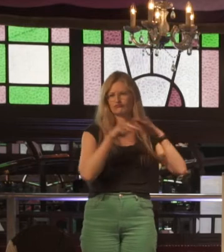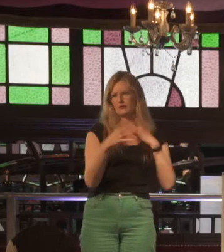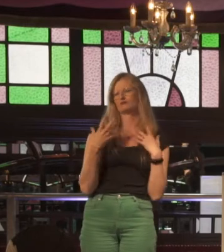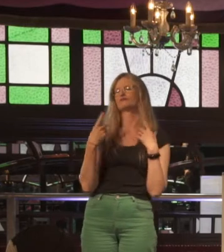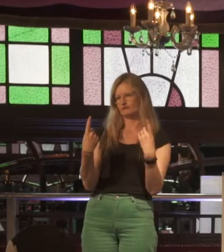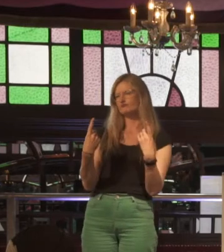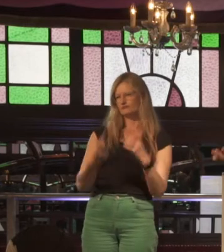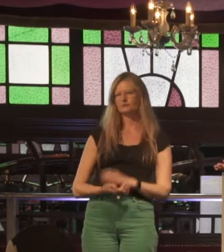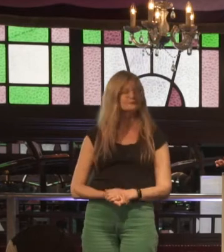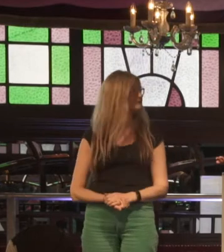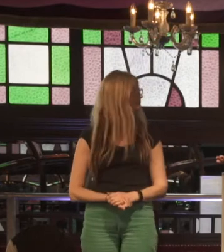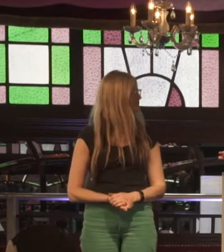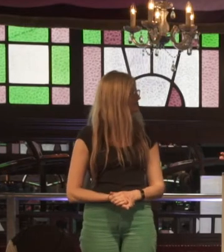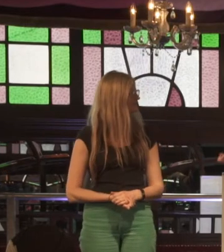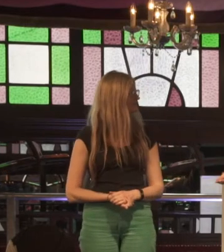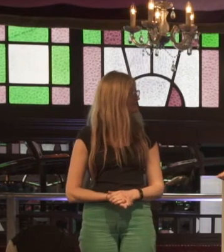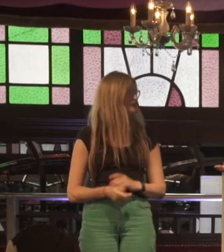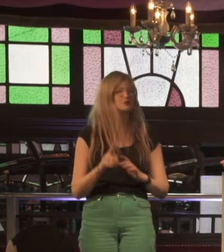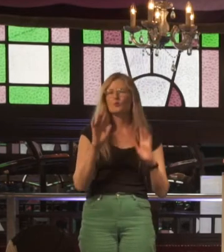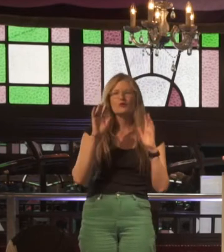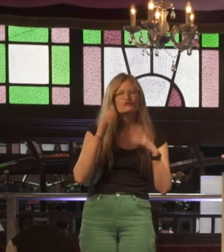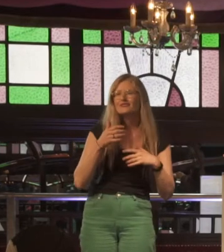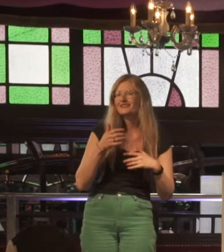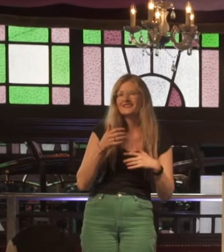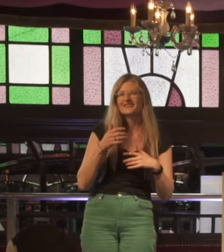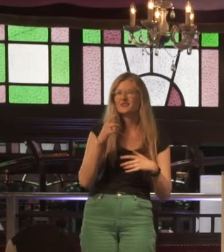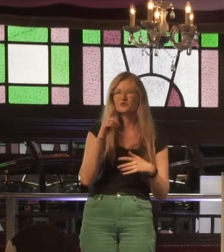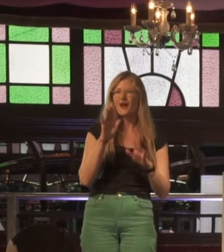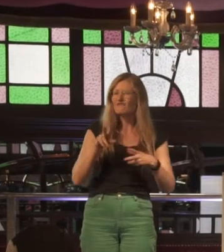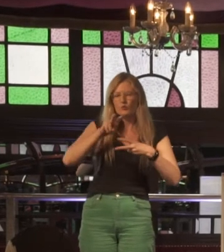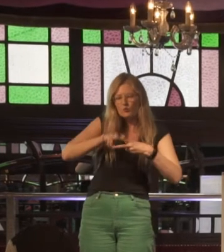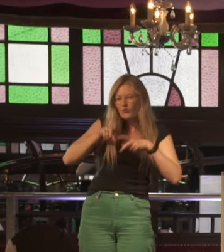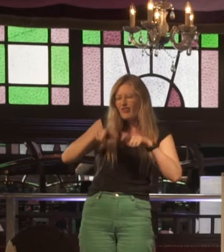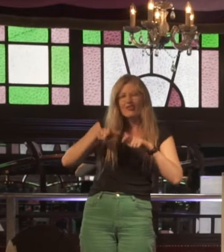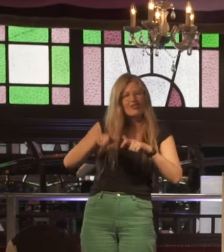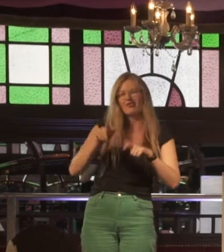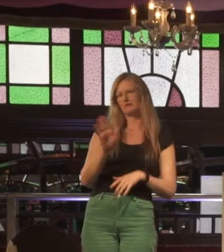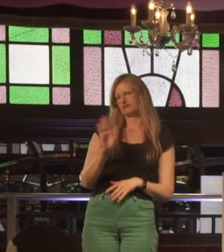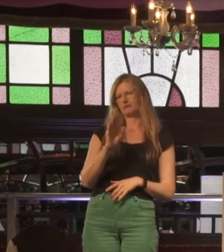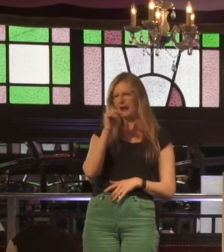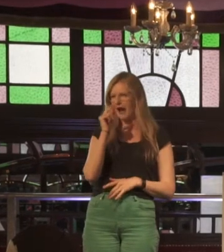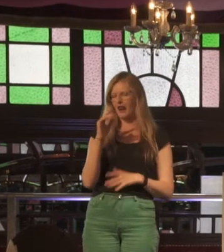and you can, you know, not worry that you have to sit still or anything like that.